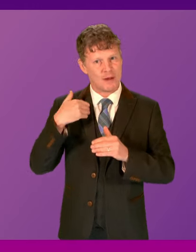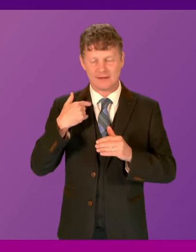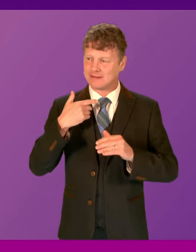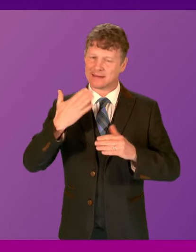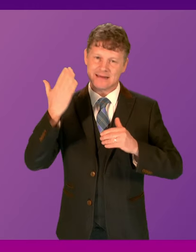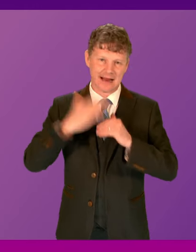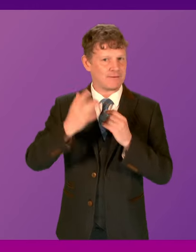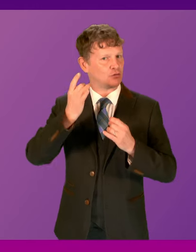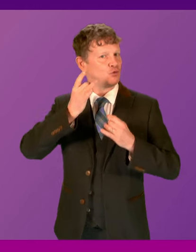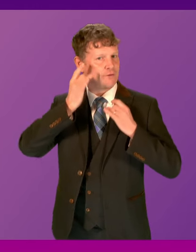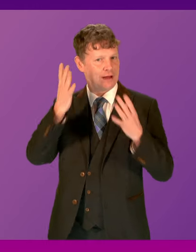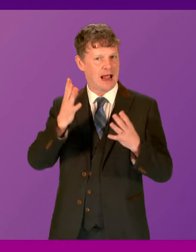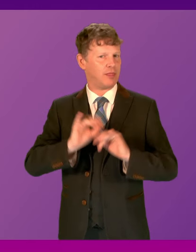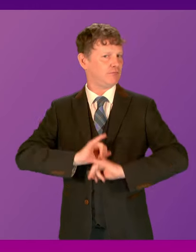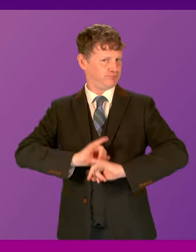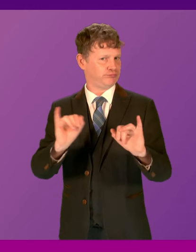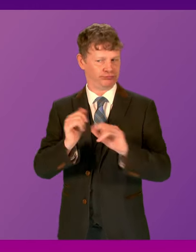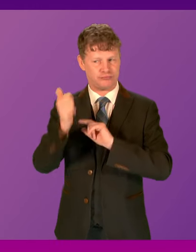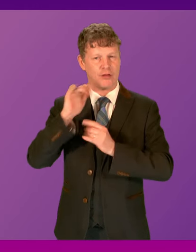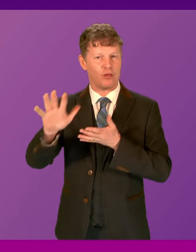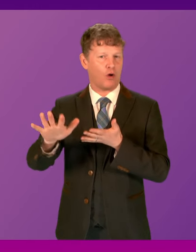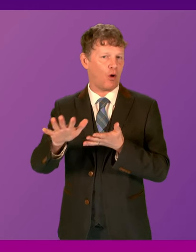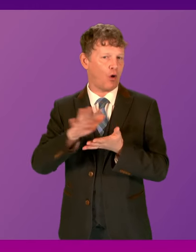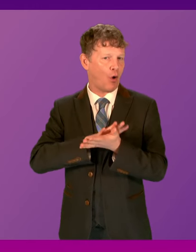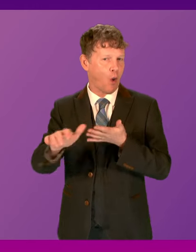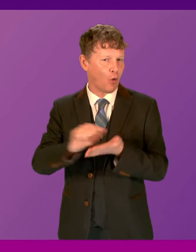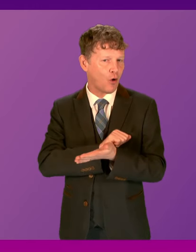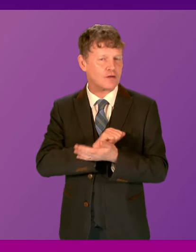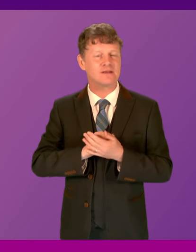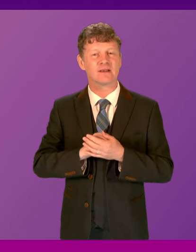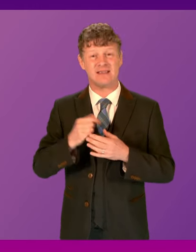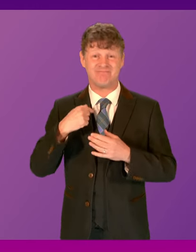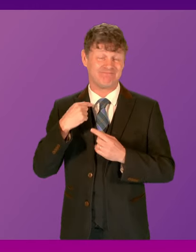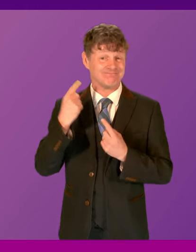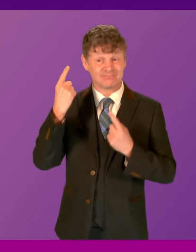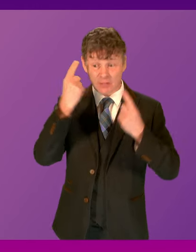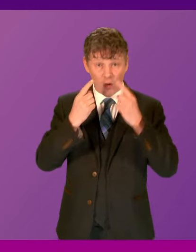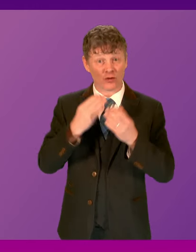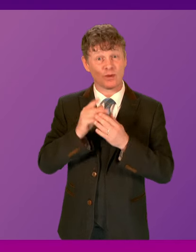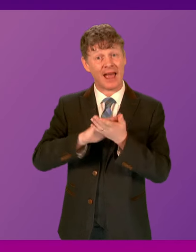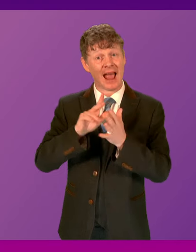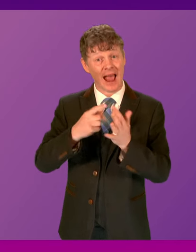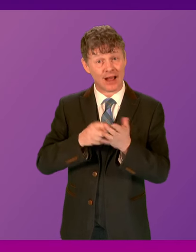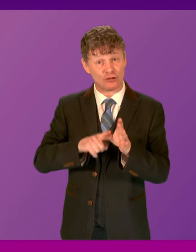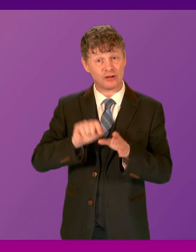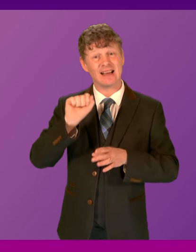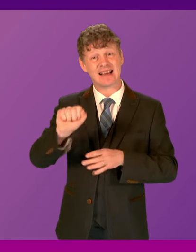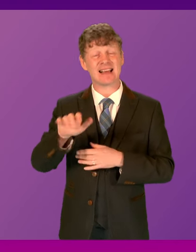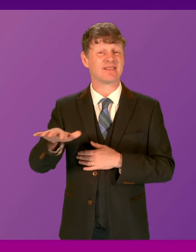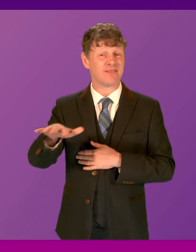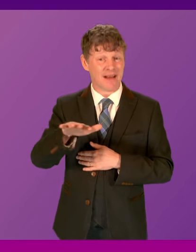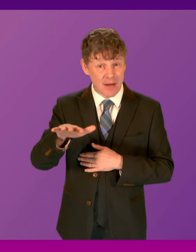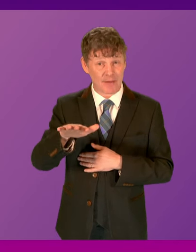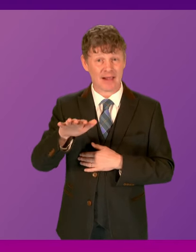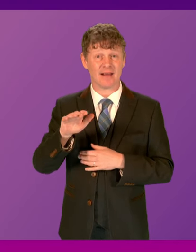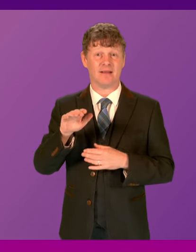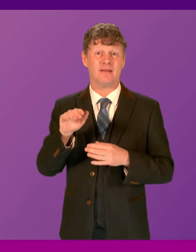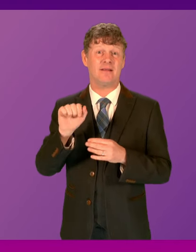My thoughts are very much with Henry’s family, his friends and all those who had the privilege of knowing him. I am sure that, in his memory,